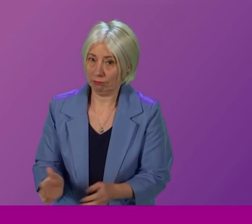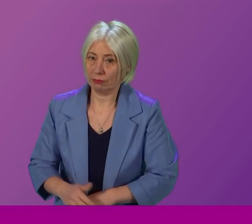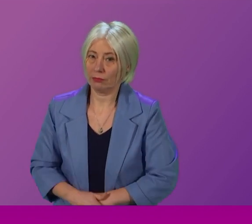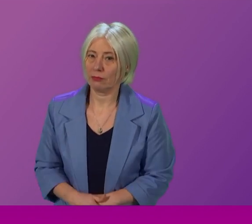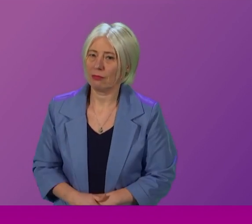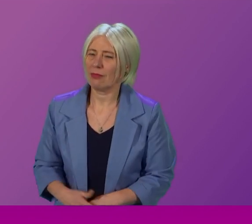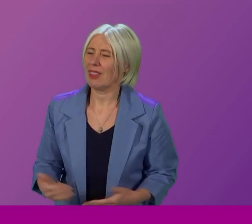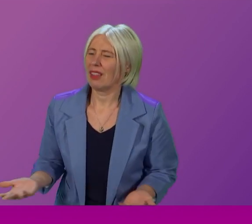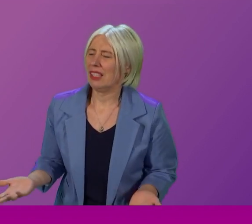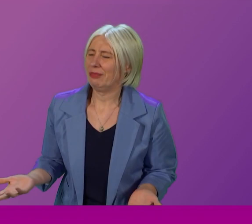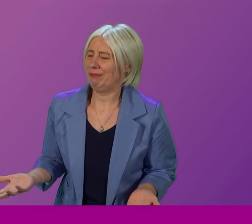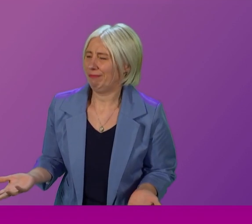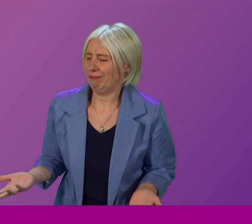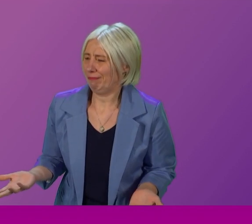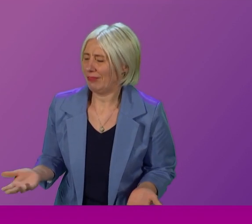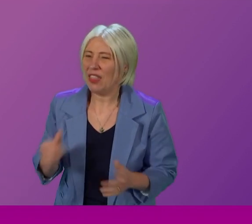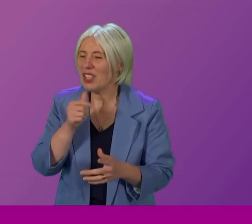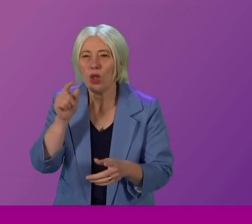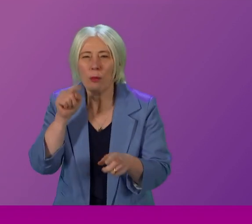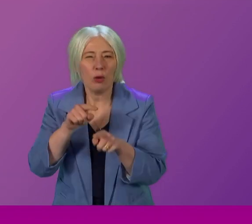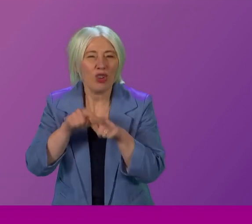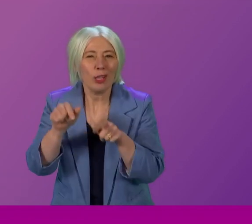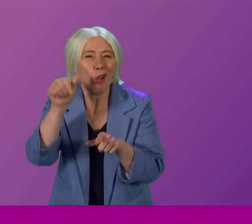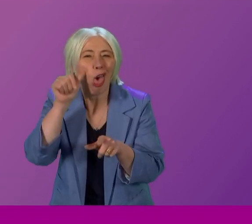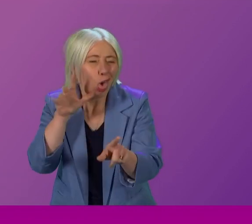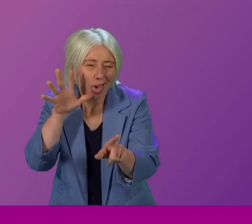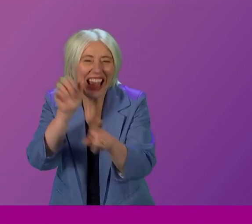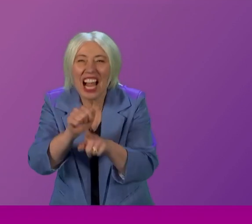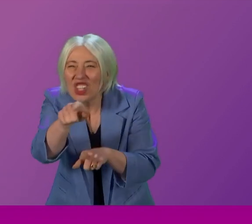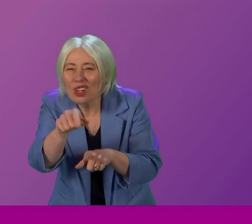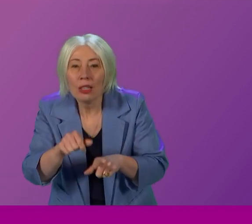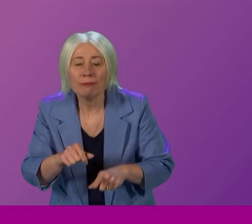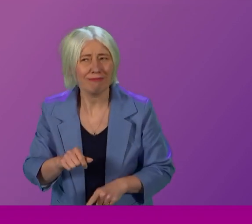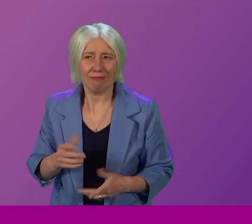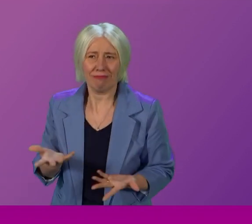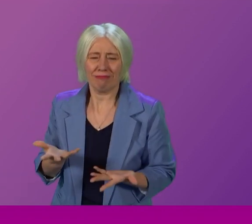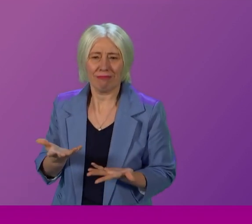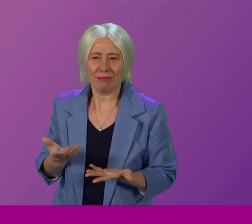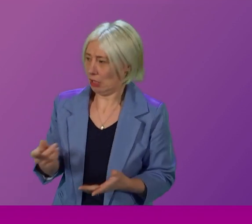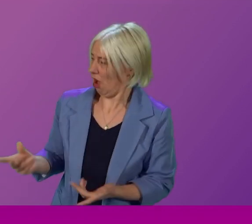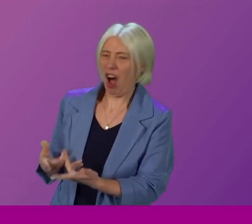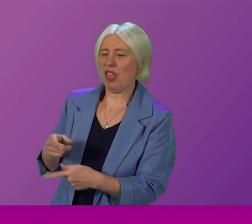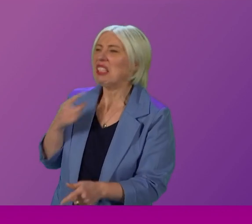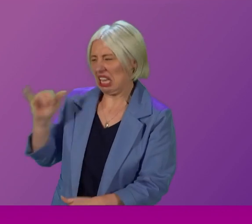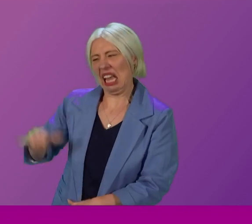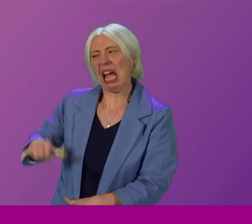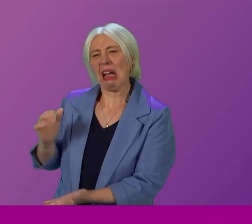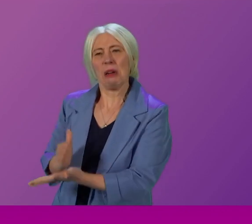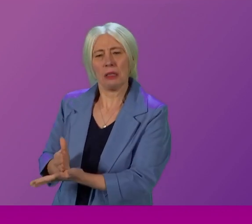This is not a “gotcha” question; it is a very basic— I am sorry that there is dissent from